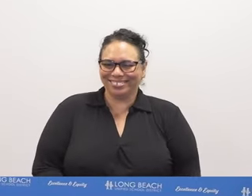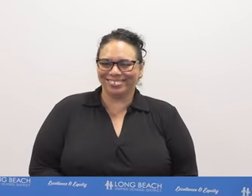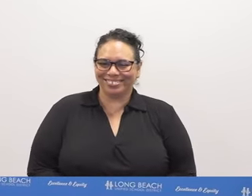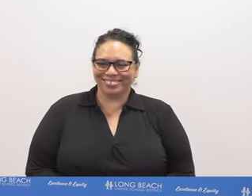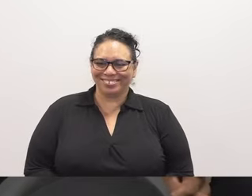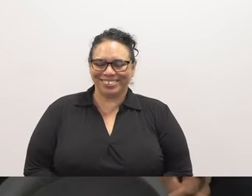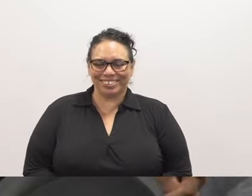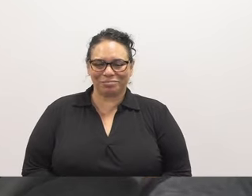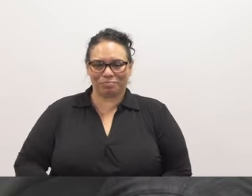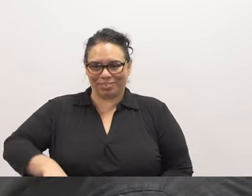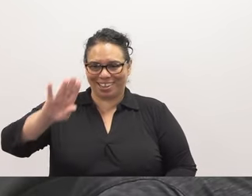Hello everybody.